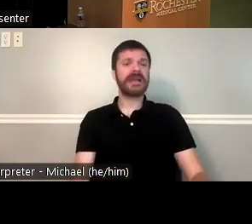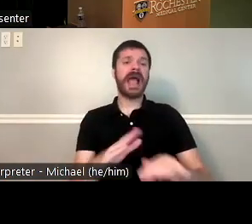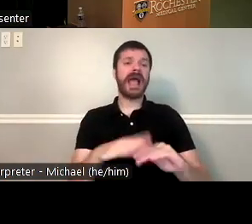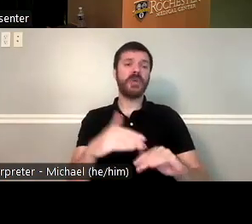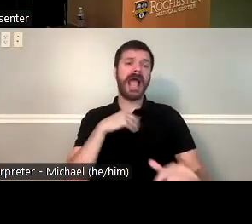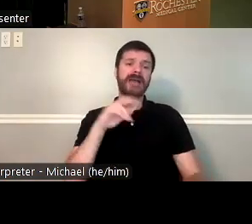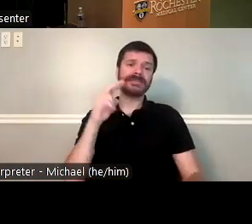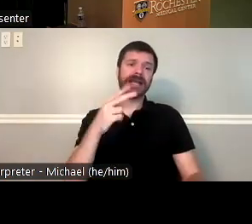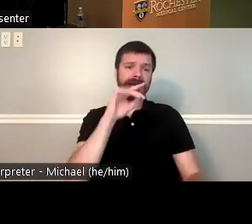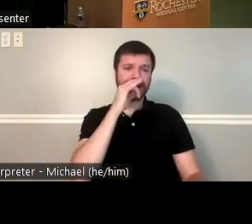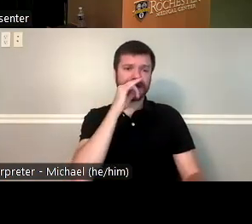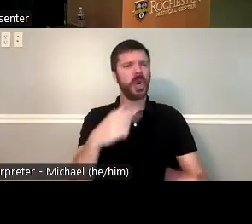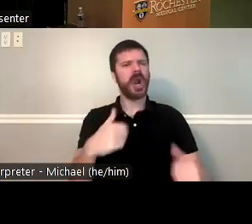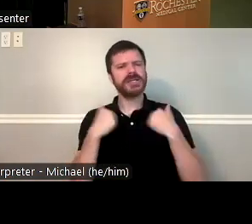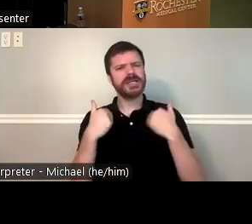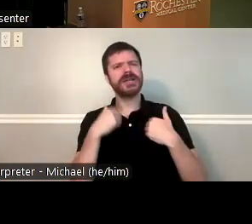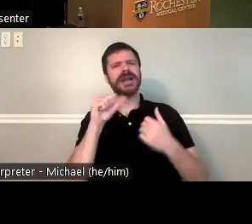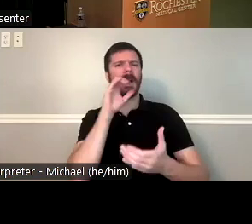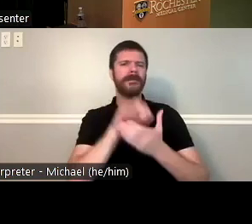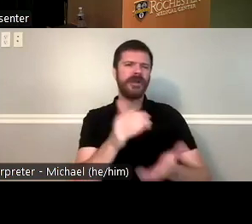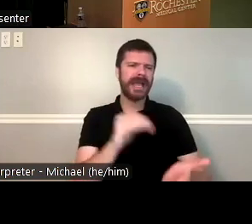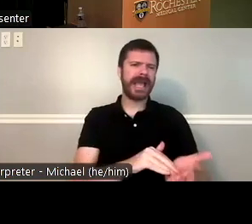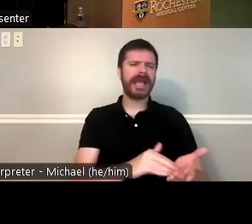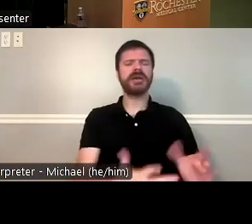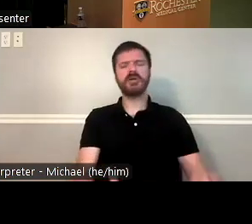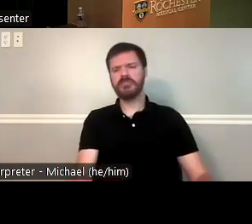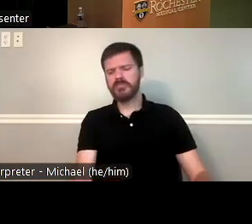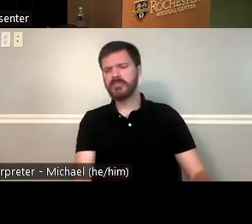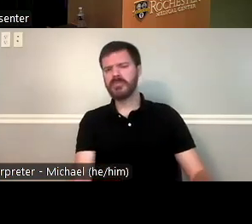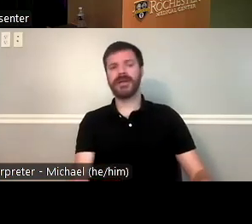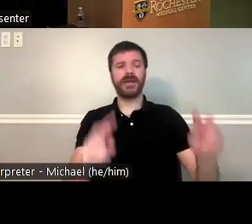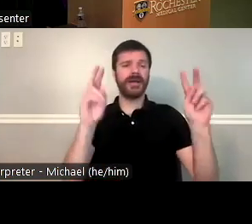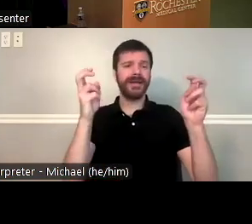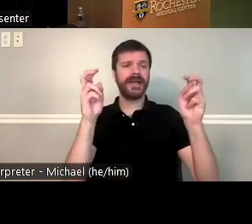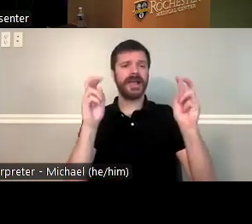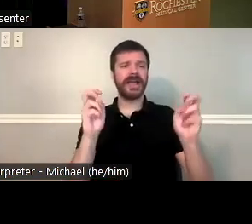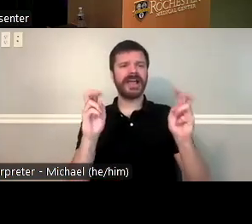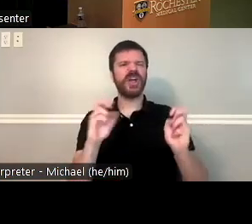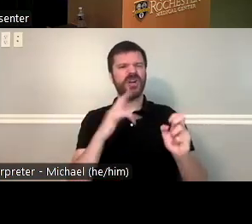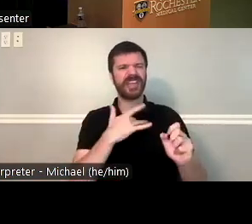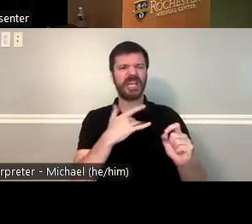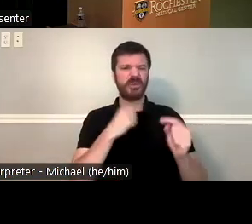you're young you can marry again uh those can be felt as very painful and disqualify